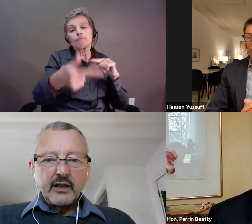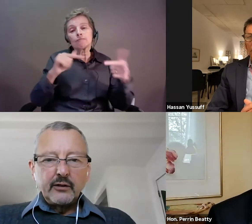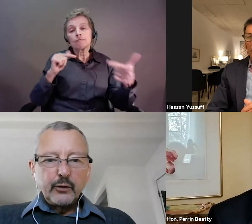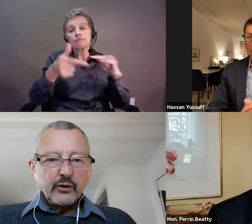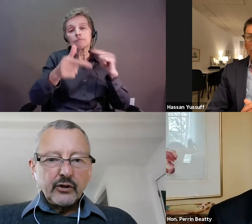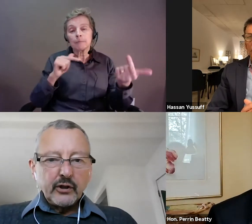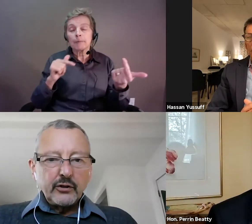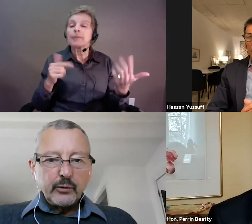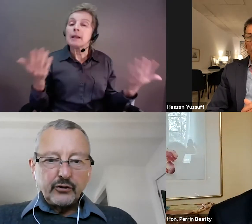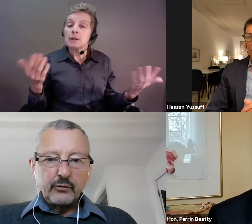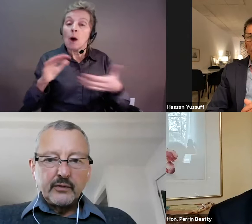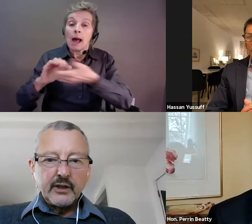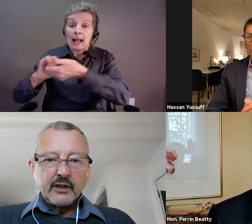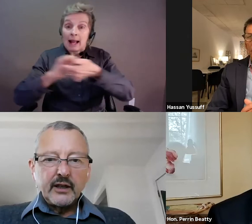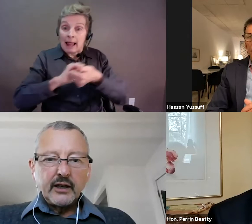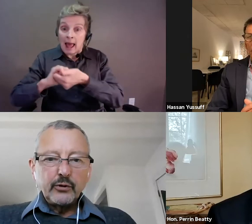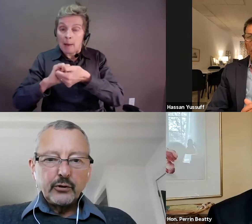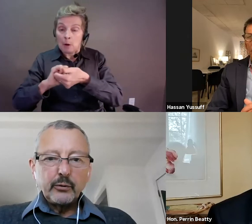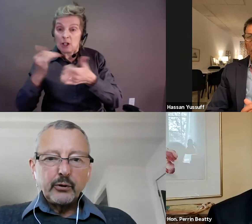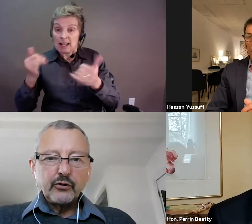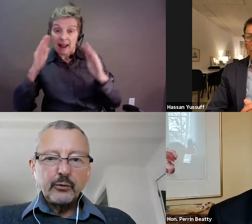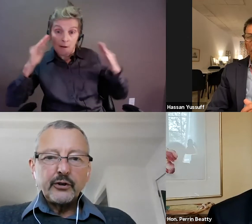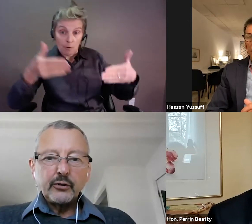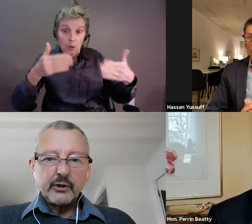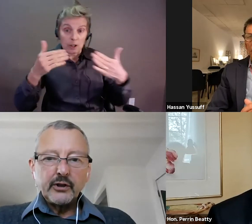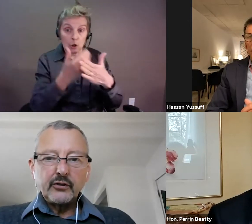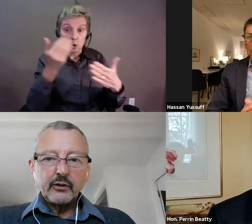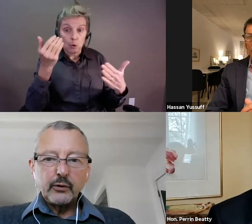and focus it on a new issue, how to ensure that persons with disabilities are fully